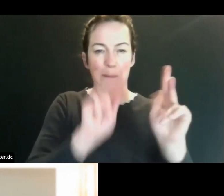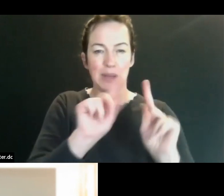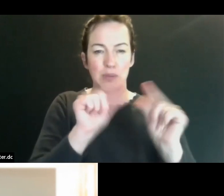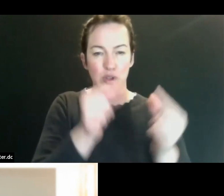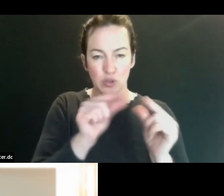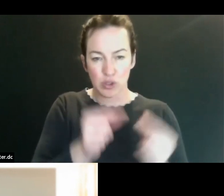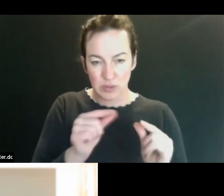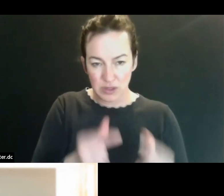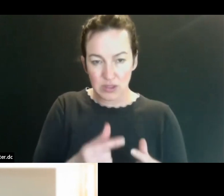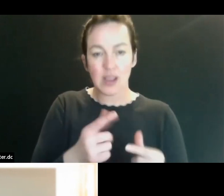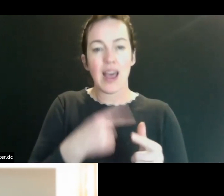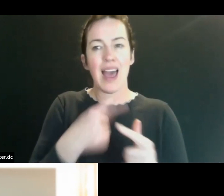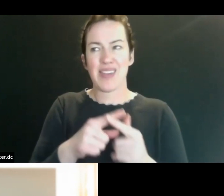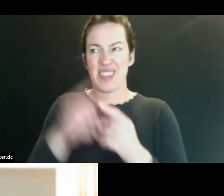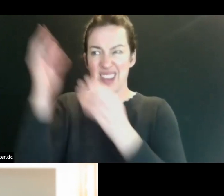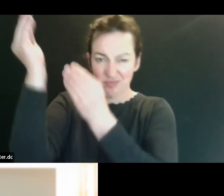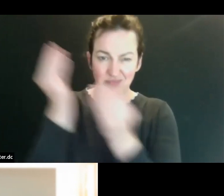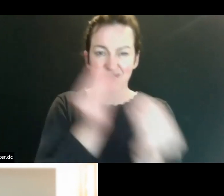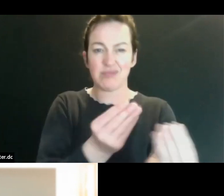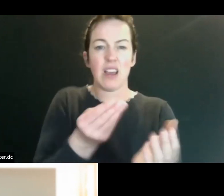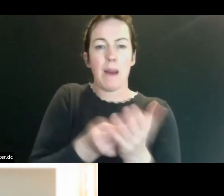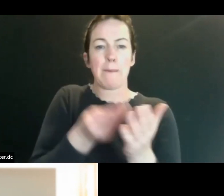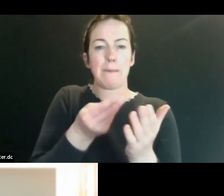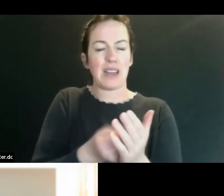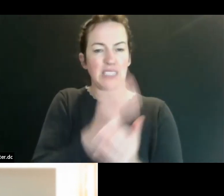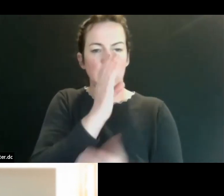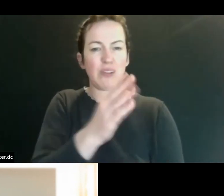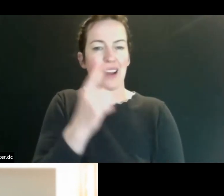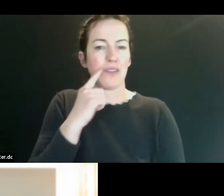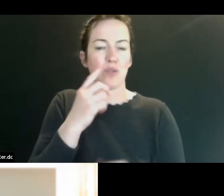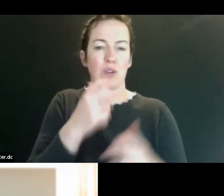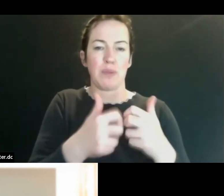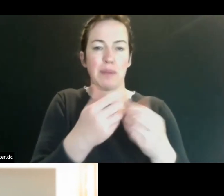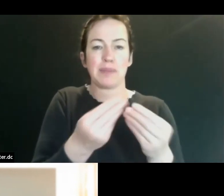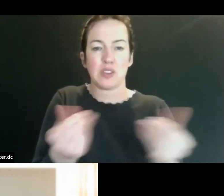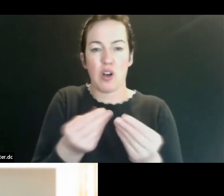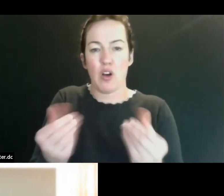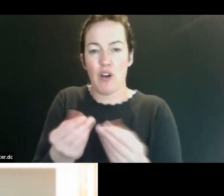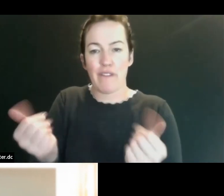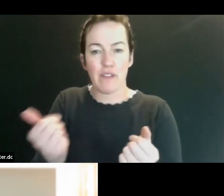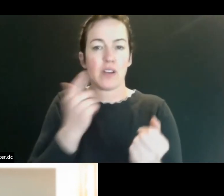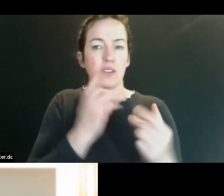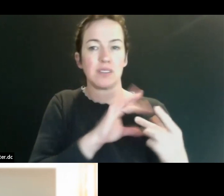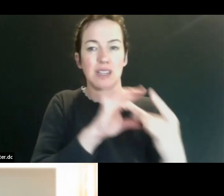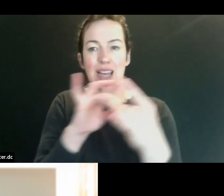direct investments to address those digital equity barriers and tie them to, you know,